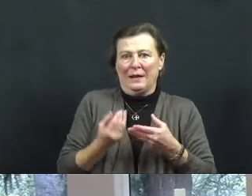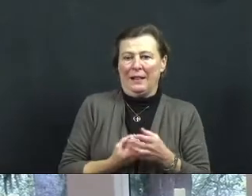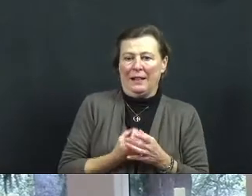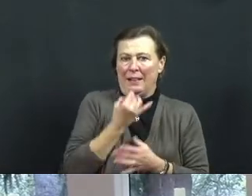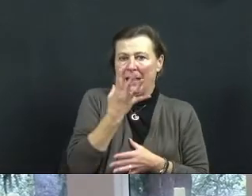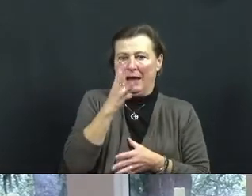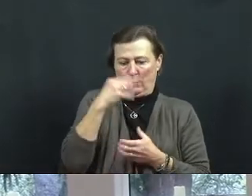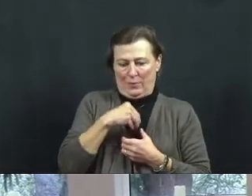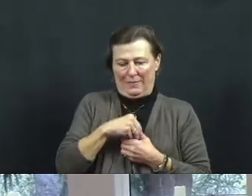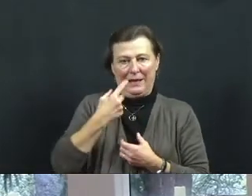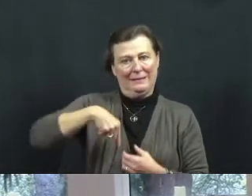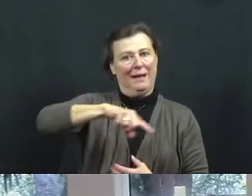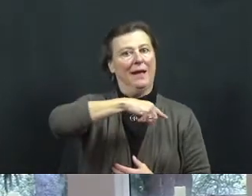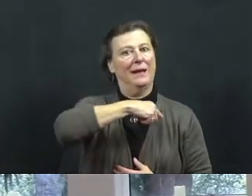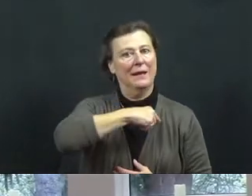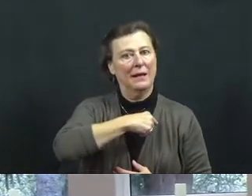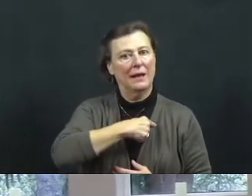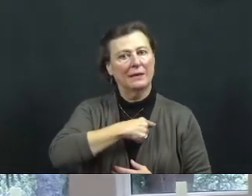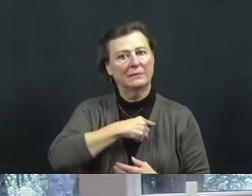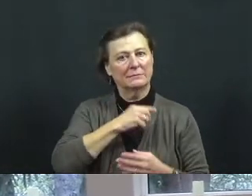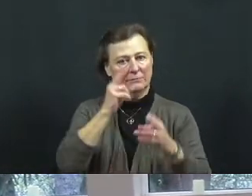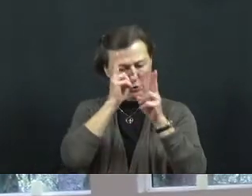May we acknowledge that light within others.